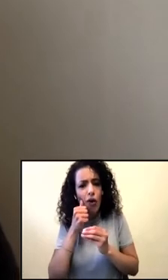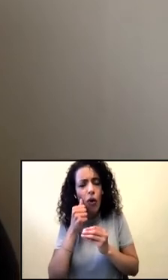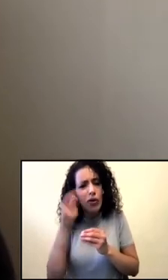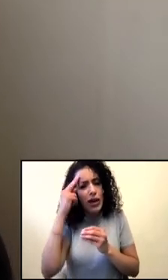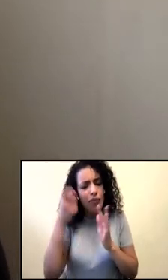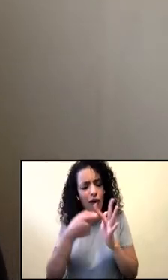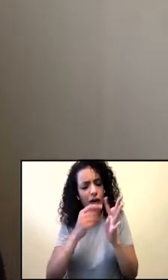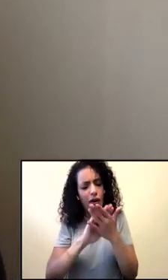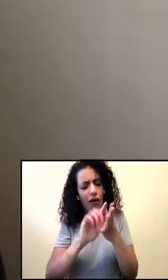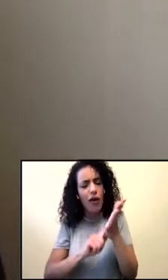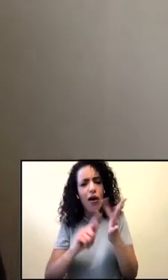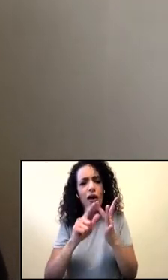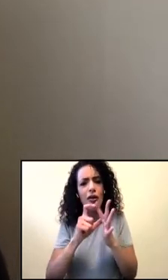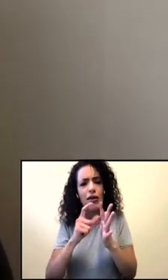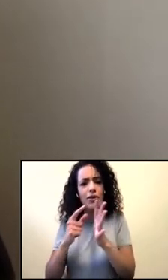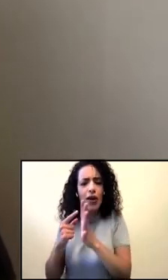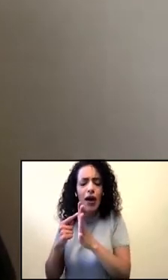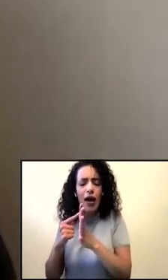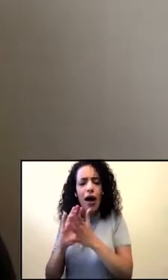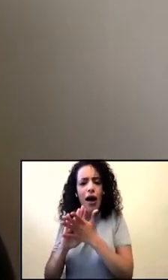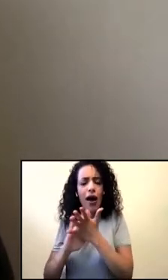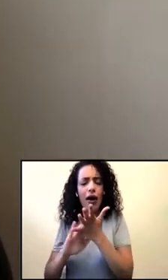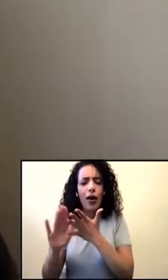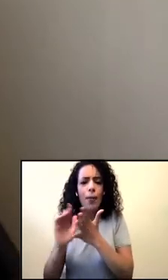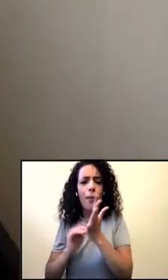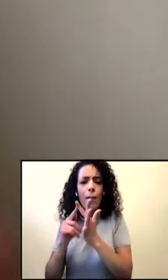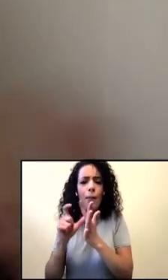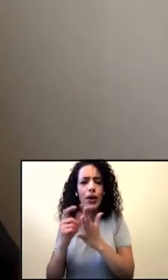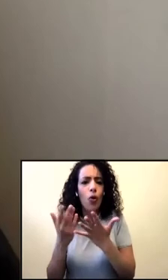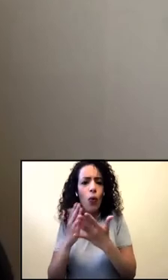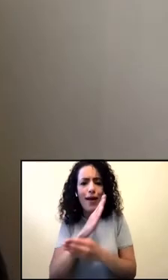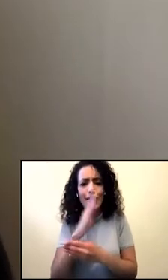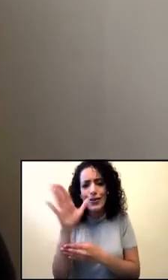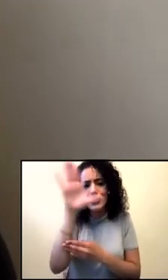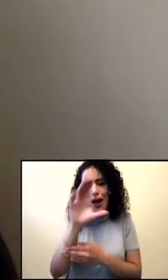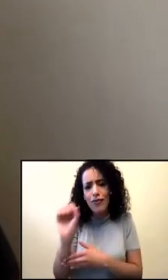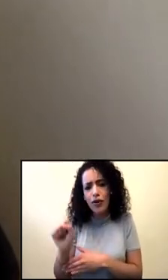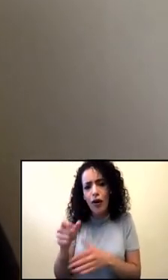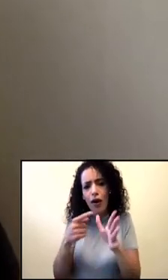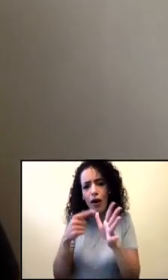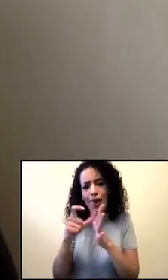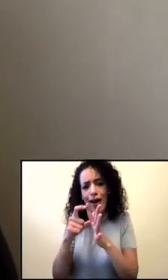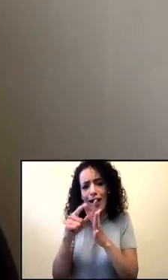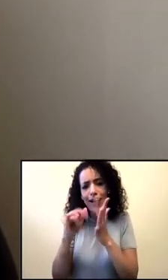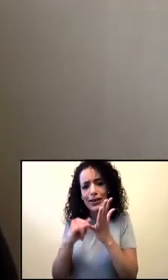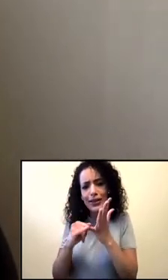based in Addis Ababa, and yeah we worked like remotely over like WhatsApp and Zoom.And that's